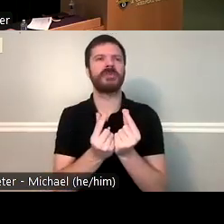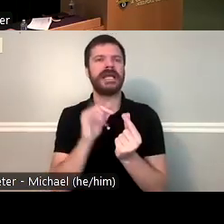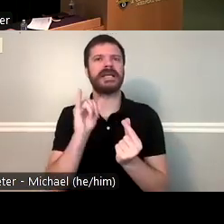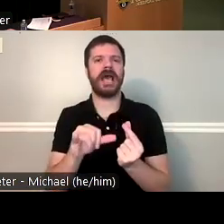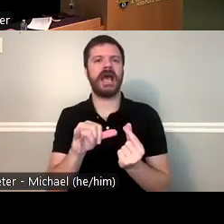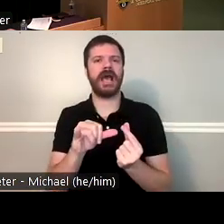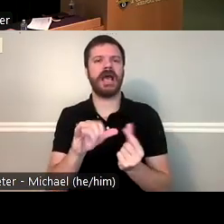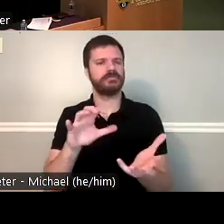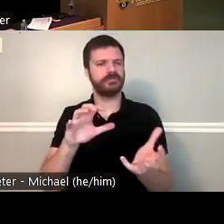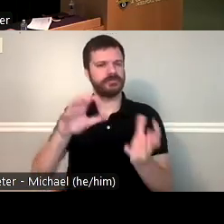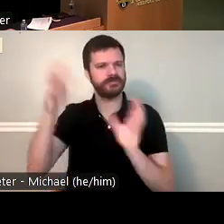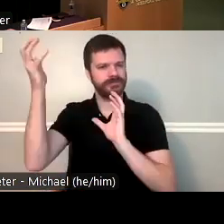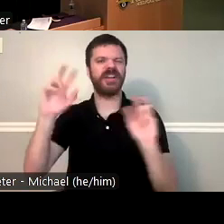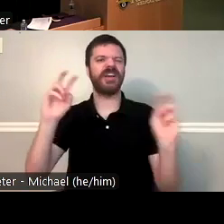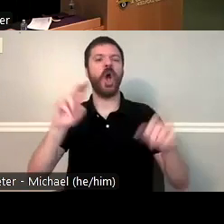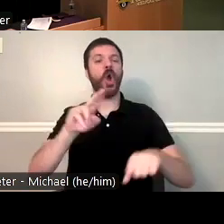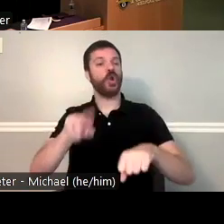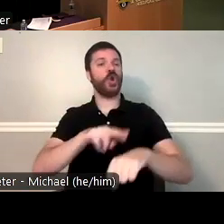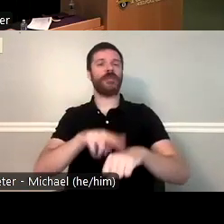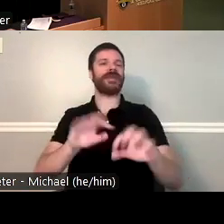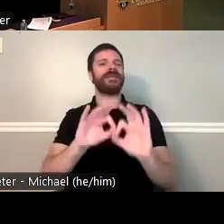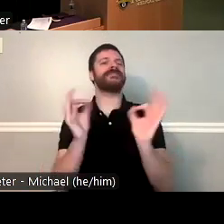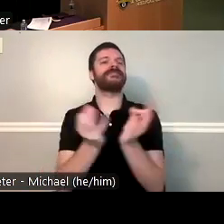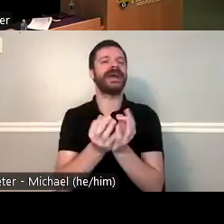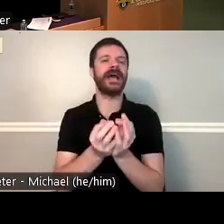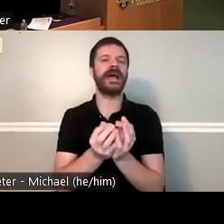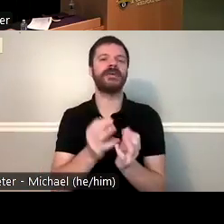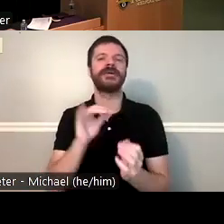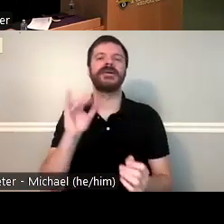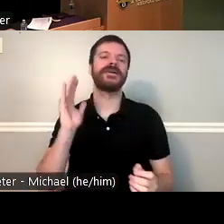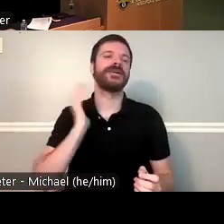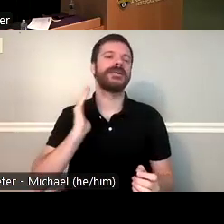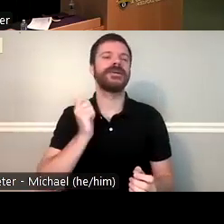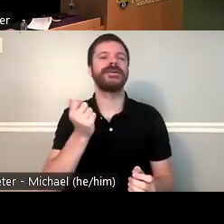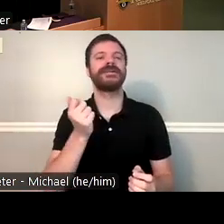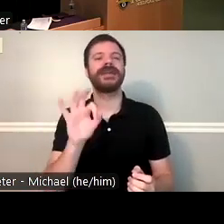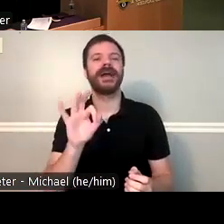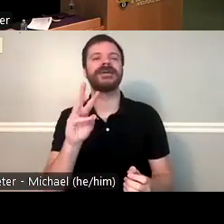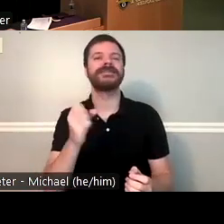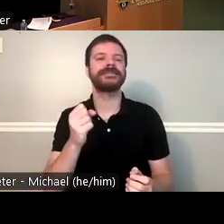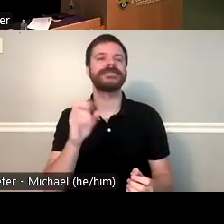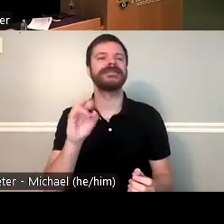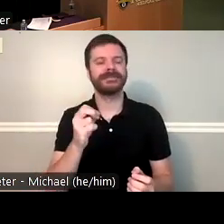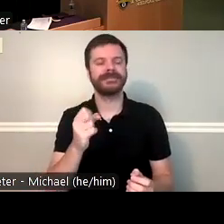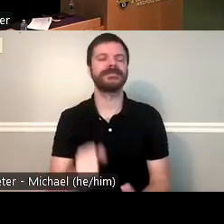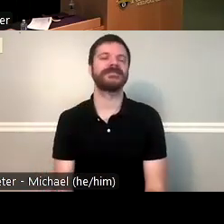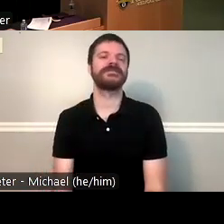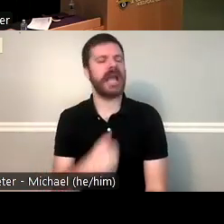about normal families as they were in mid 20th century and I started to realize how diverse